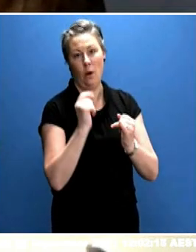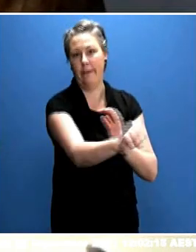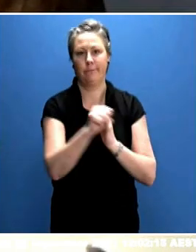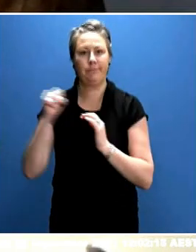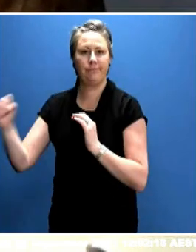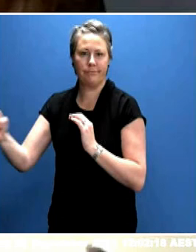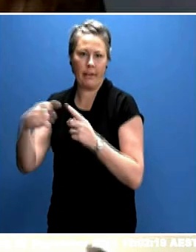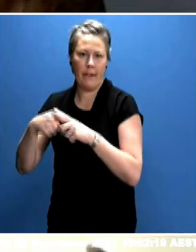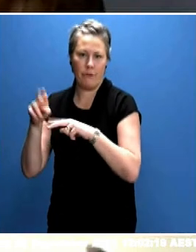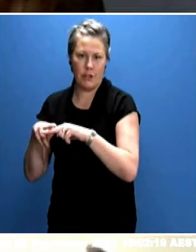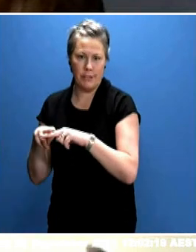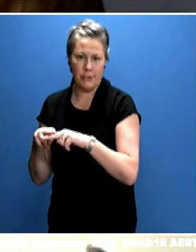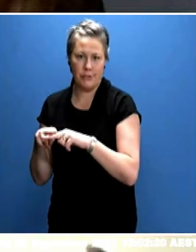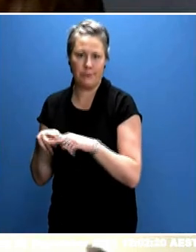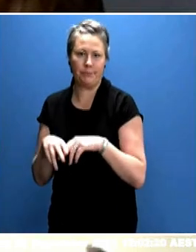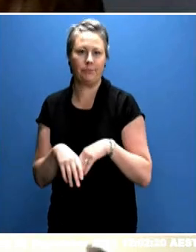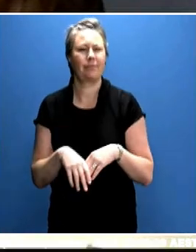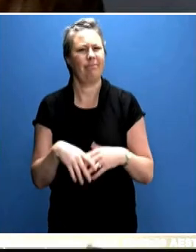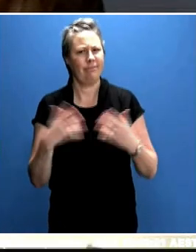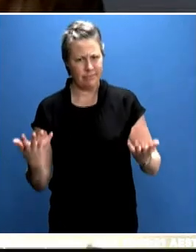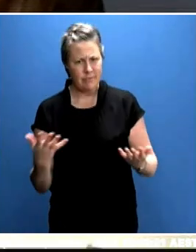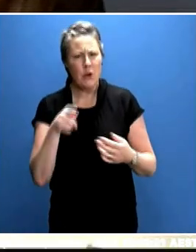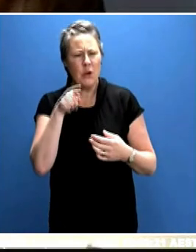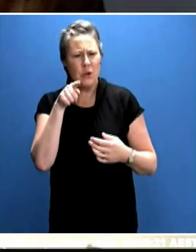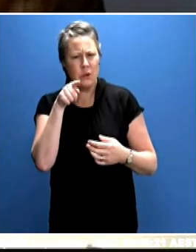You've just spoken about, amongst other things, the timeframes.